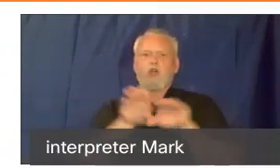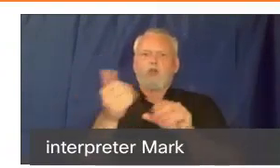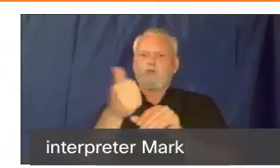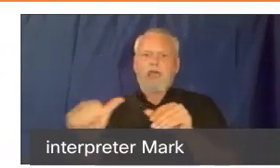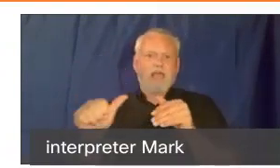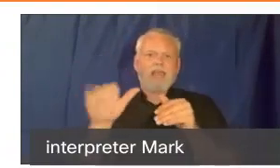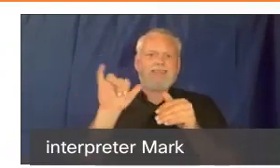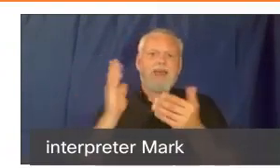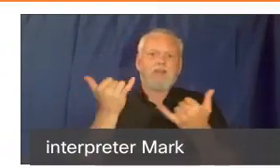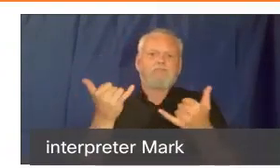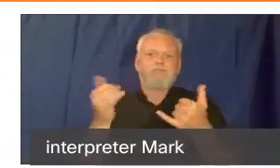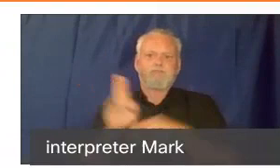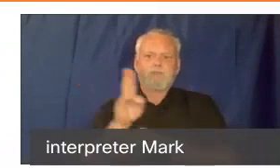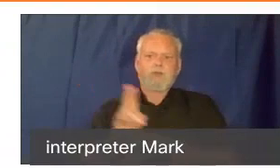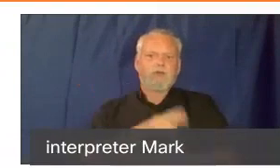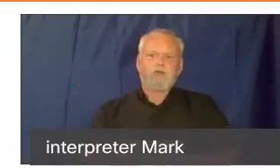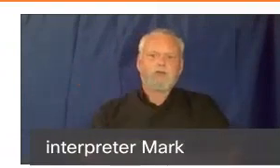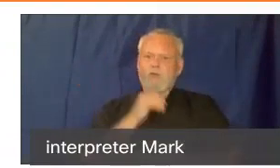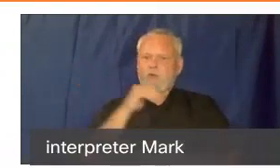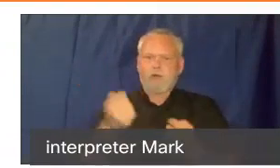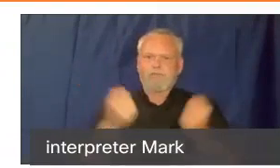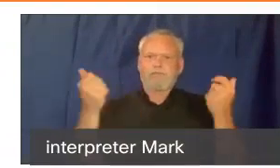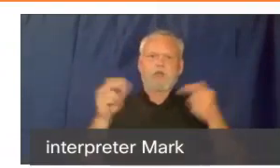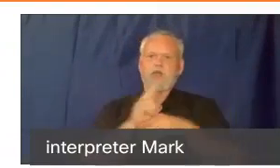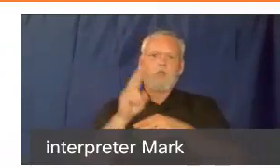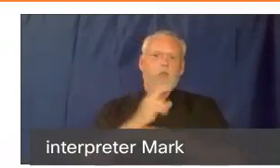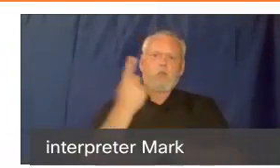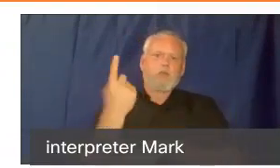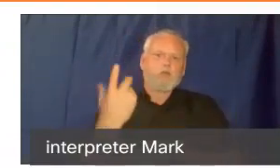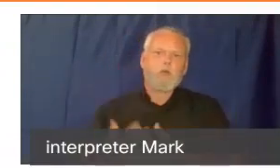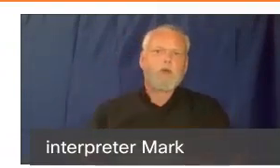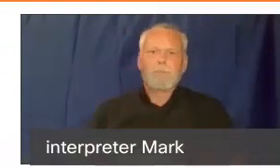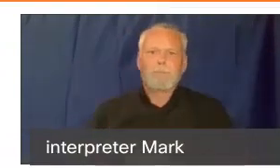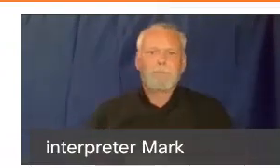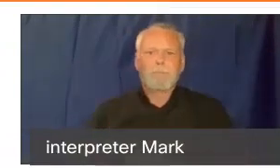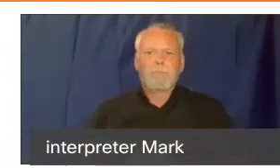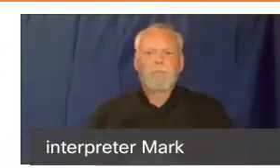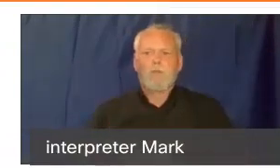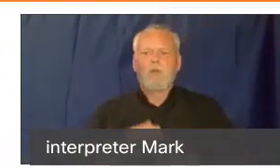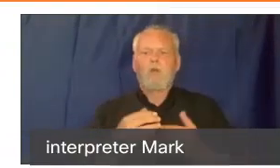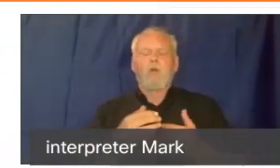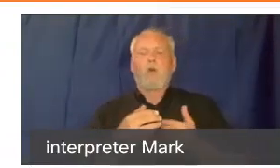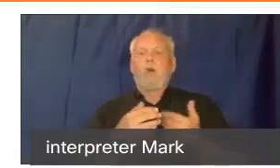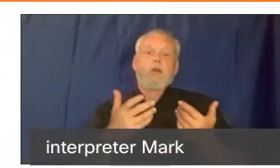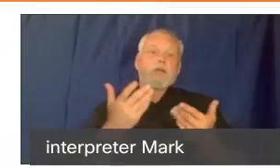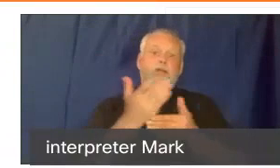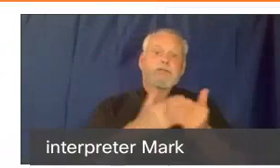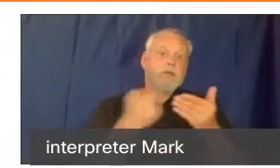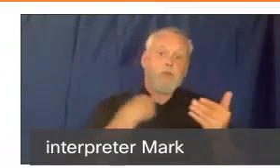So so it's not our like like, not in our like. We are able to close and what we can't because it's been used for all these businesses.